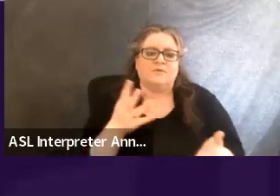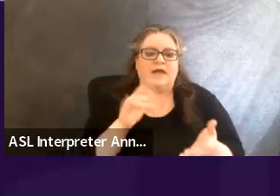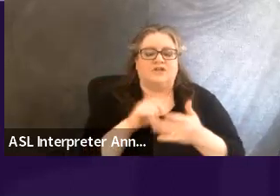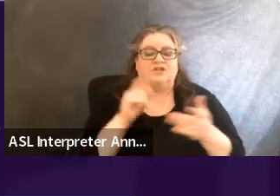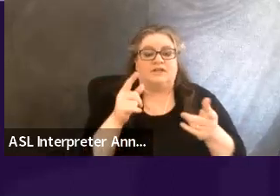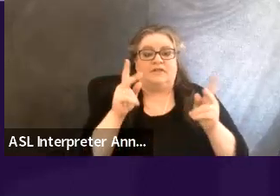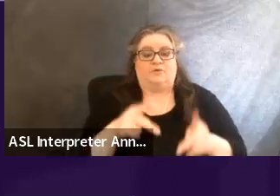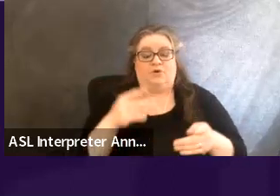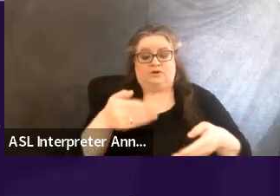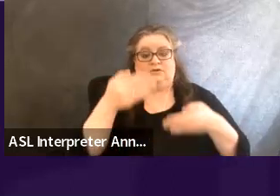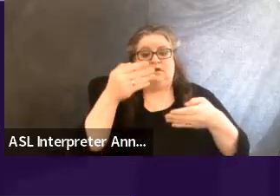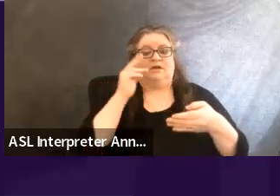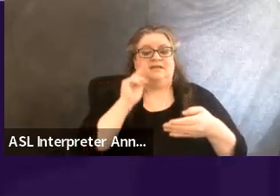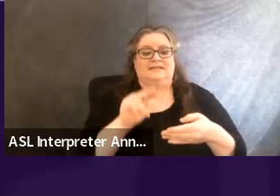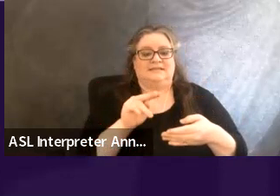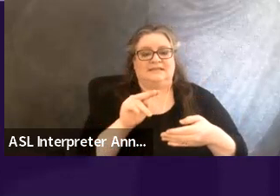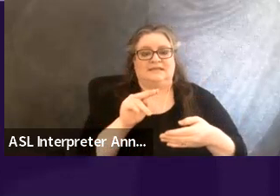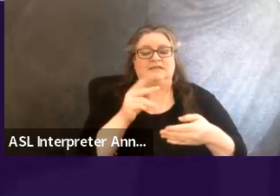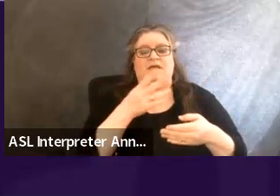is correct and exactly what you're asking for.